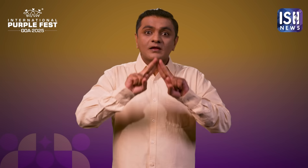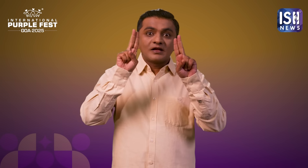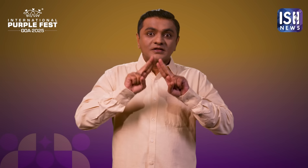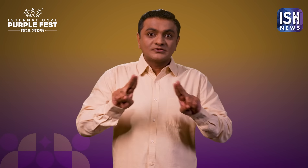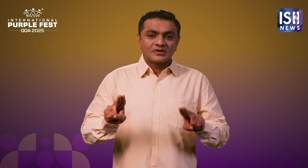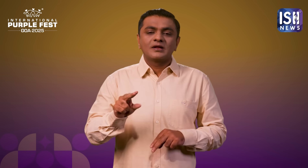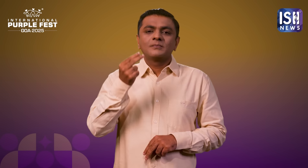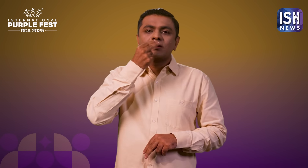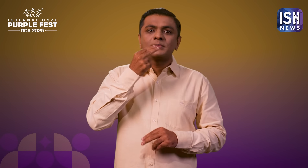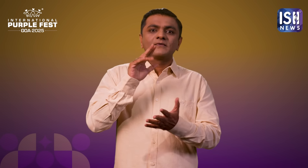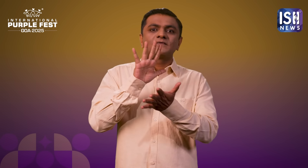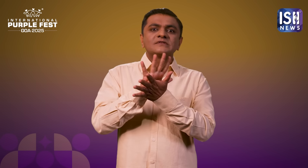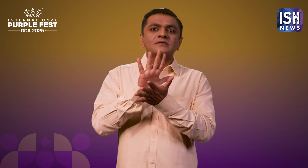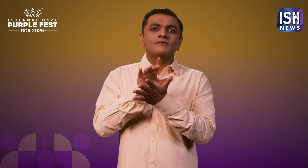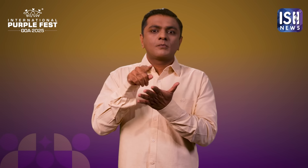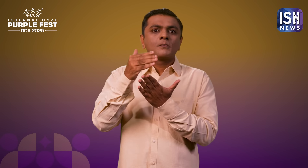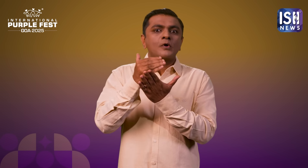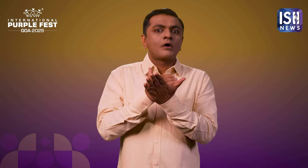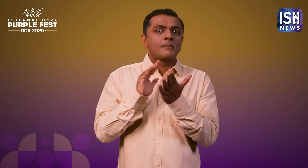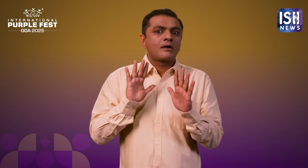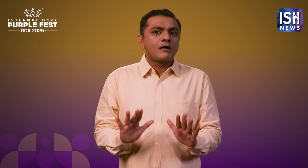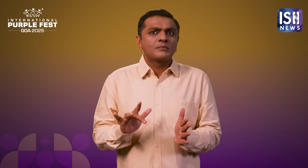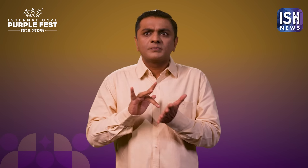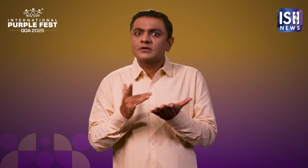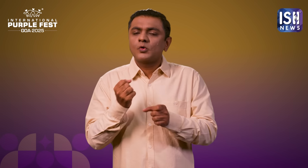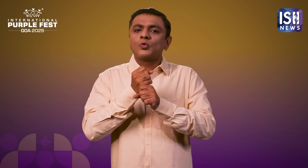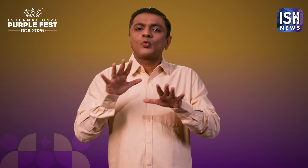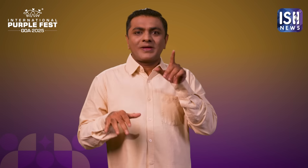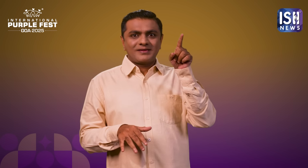International Purple Festival to be held in Goa,